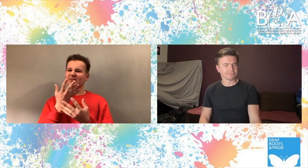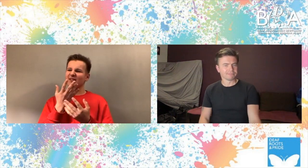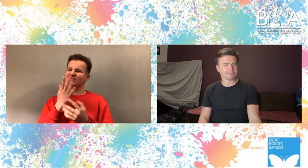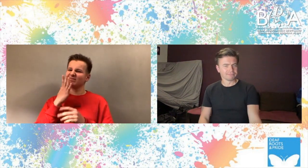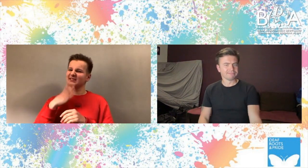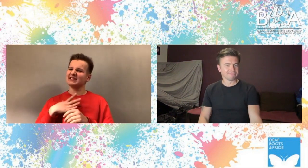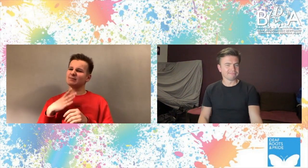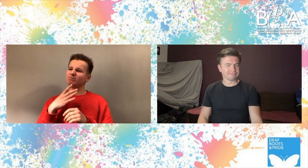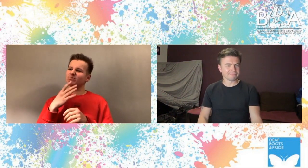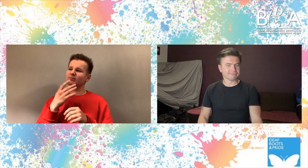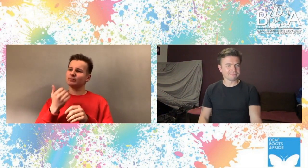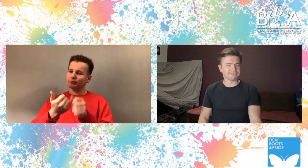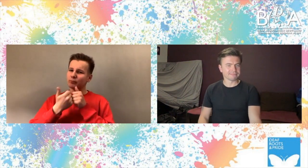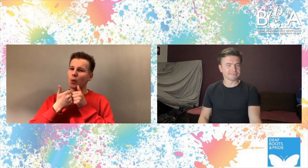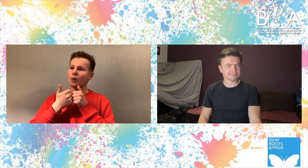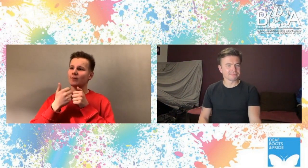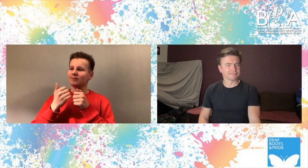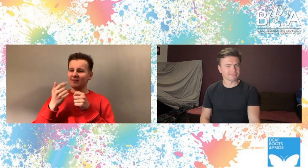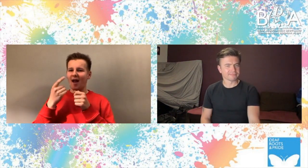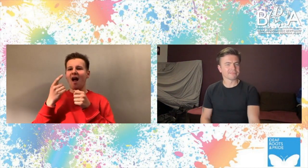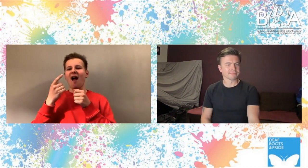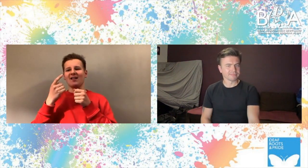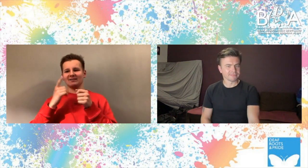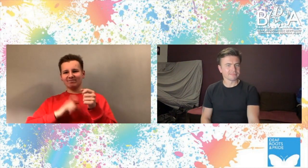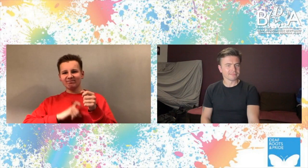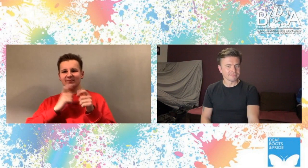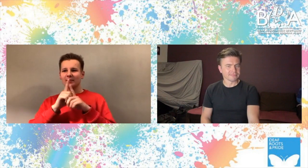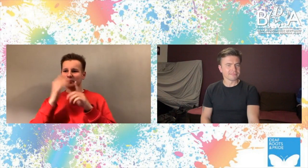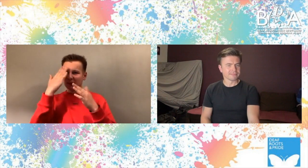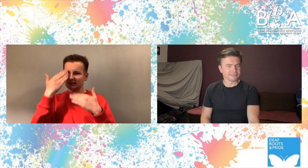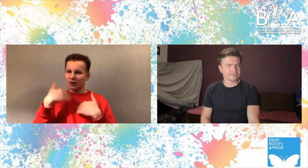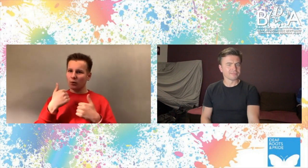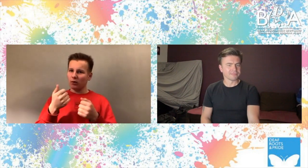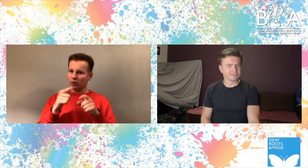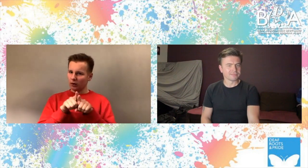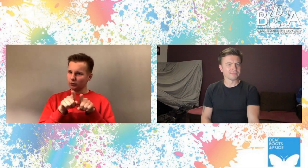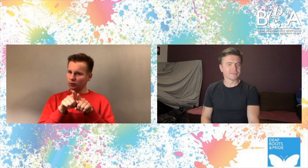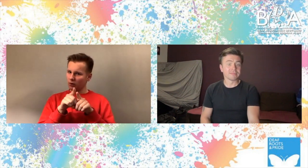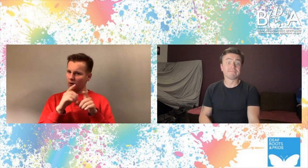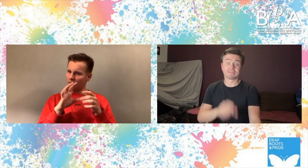It’s good to remind people that your confidence and mental health are